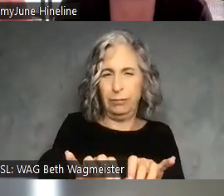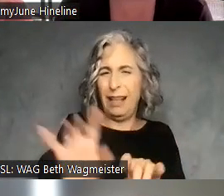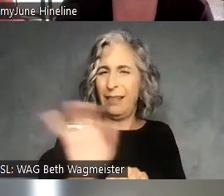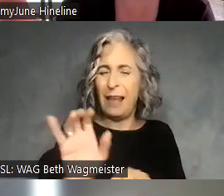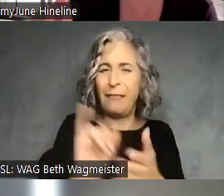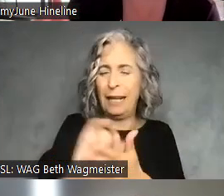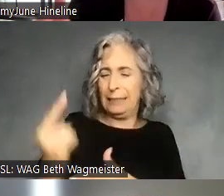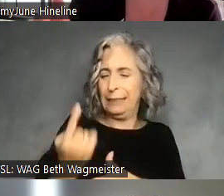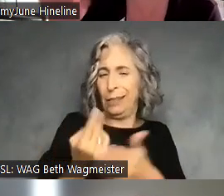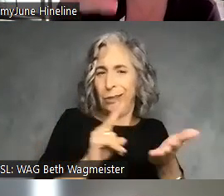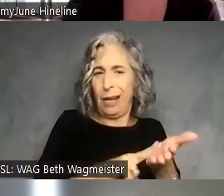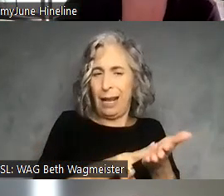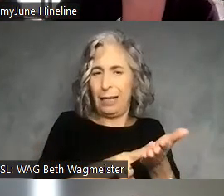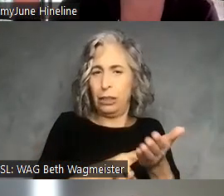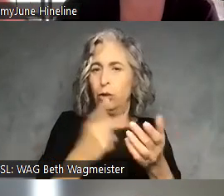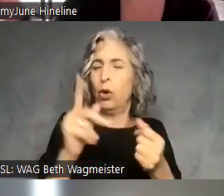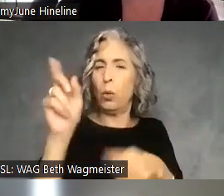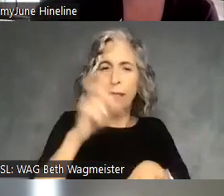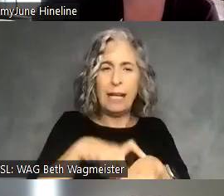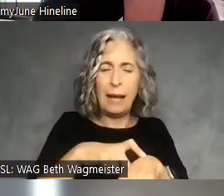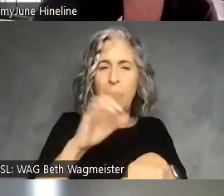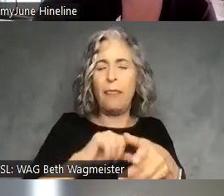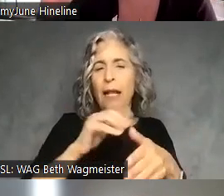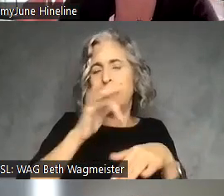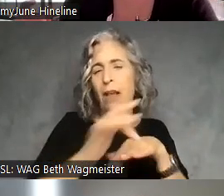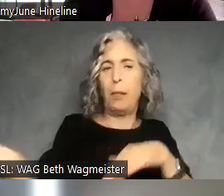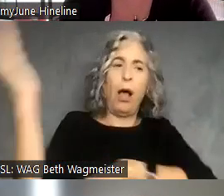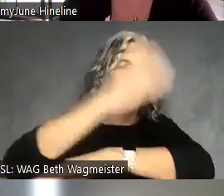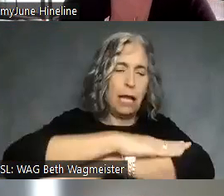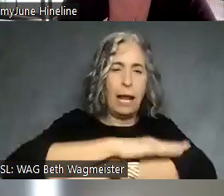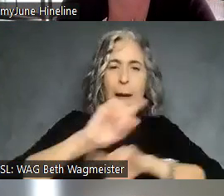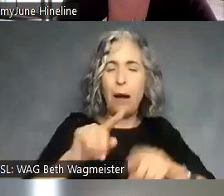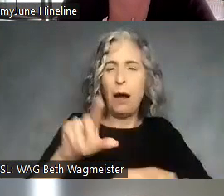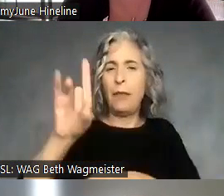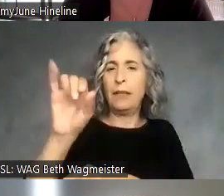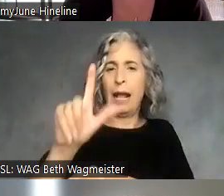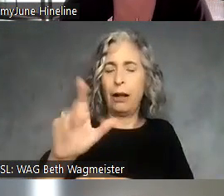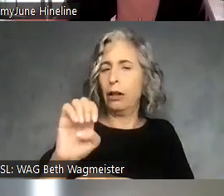code. Instead, you can have a little, I am just going to use like a USB stick, like a dongle, that